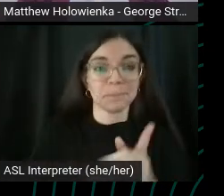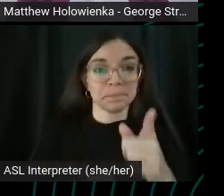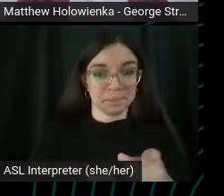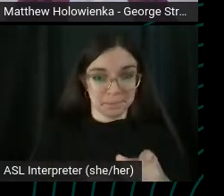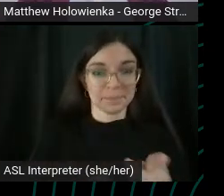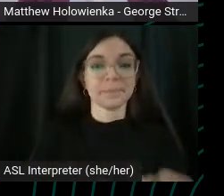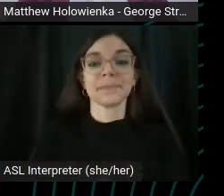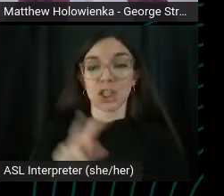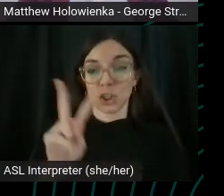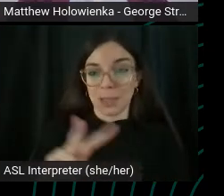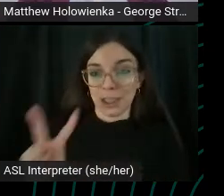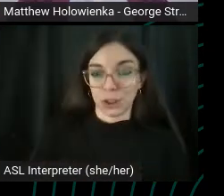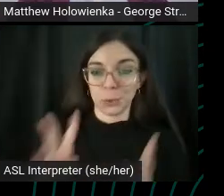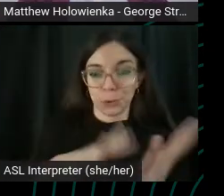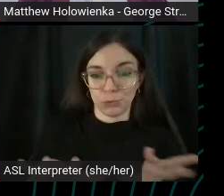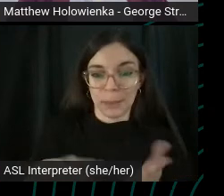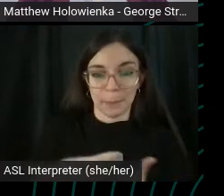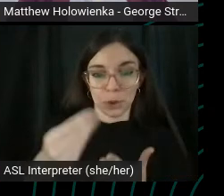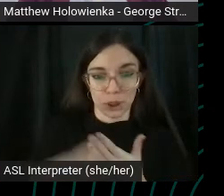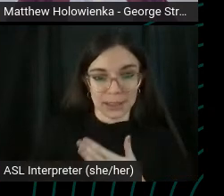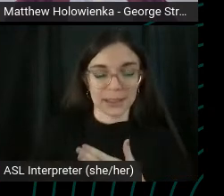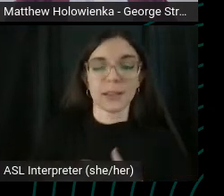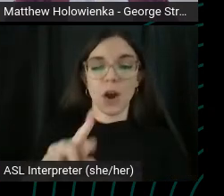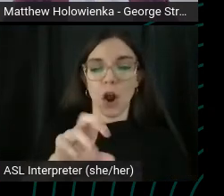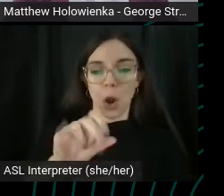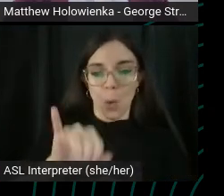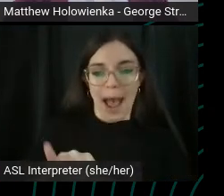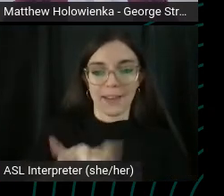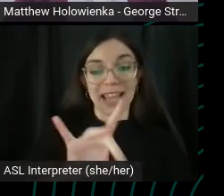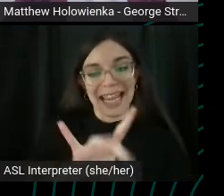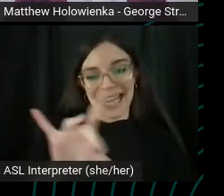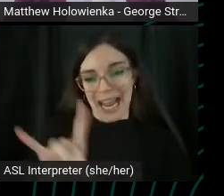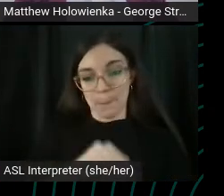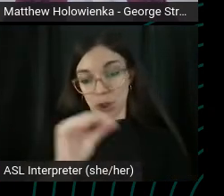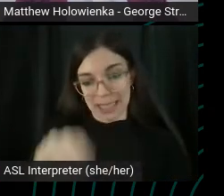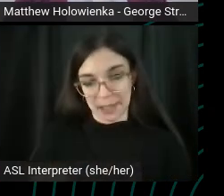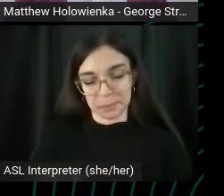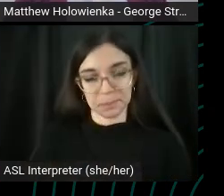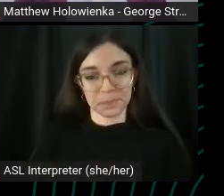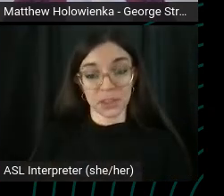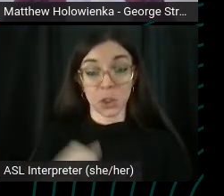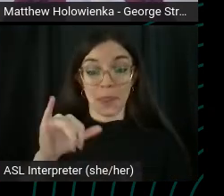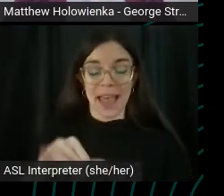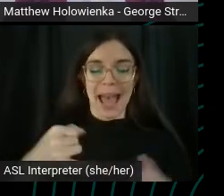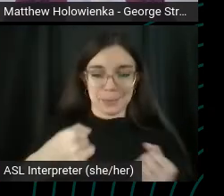and it had a return-on-investment of 88 percent. So now that spinning red cord video that I keep drawing your attention to